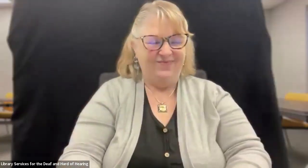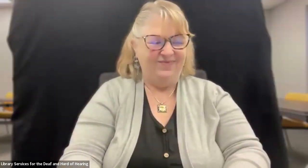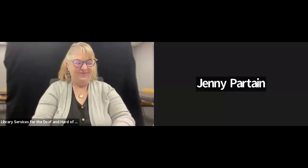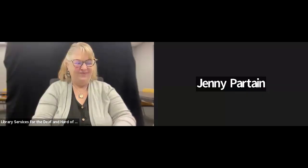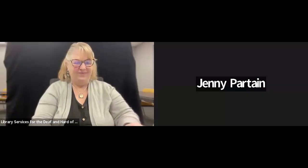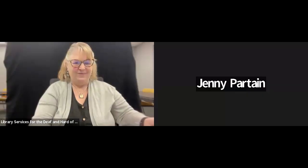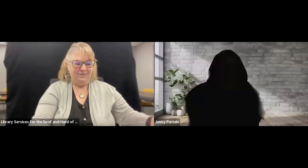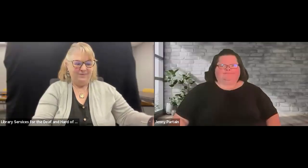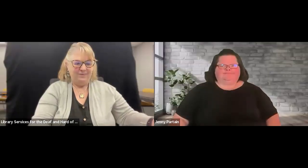Take it away.